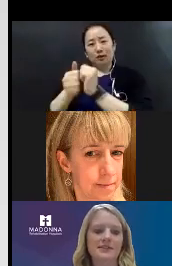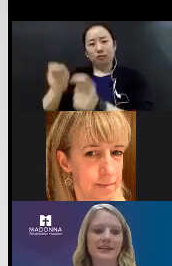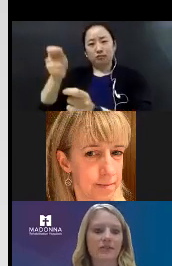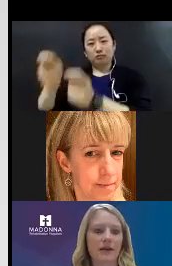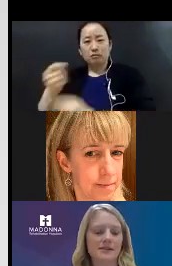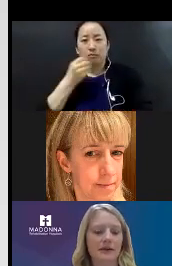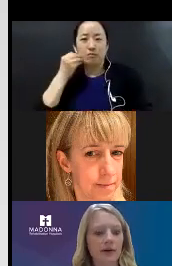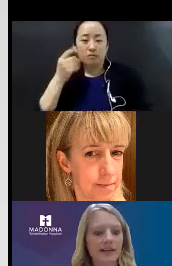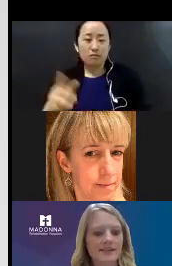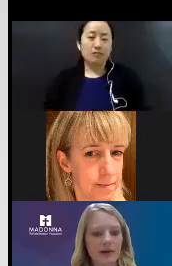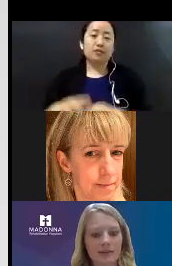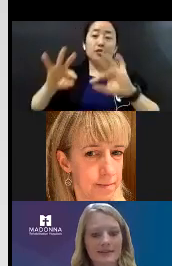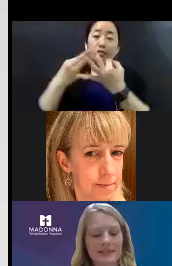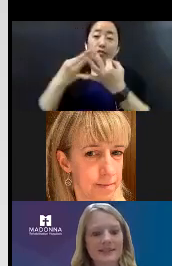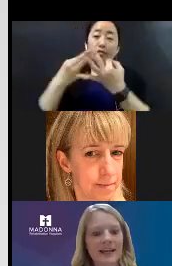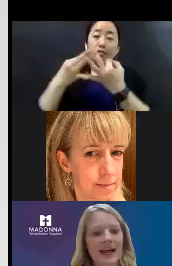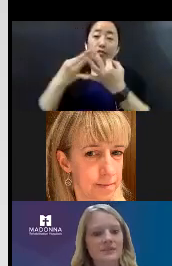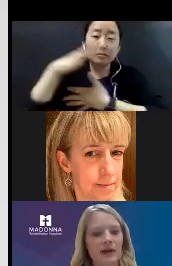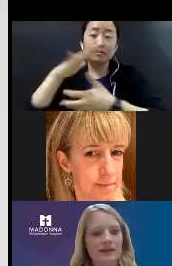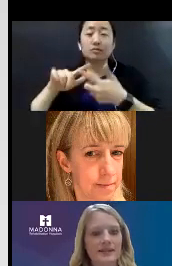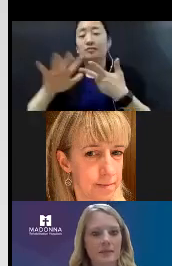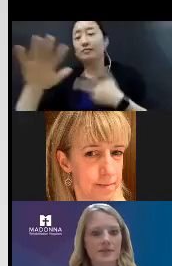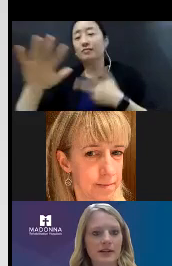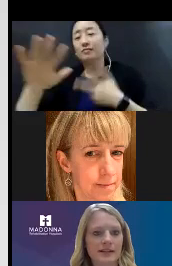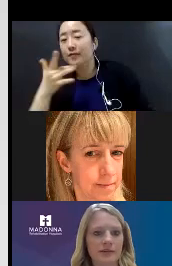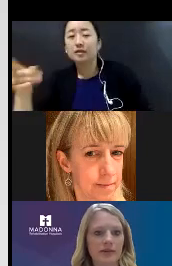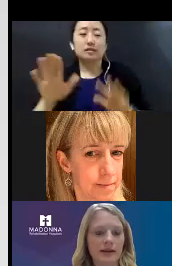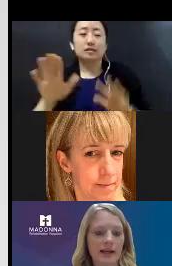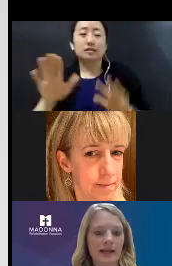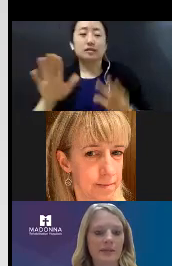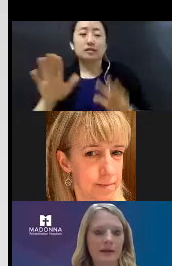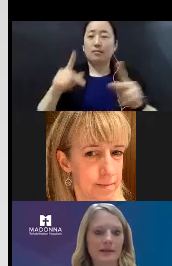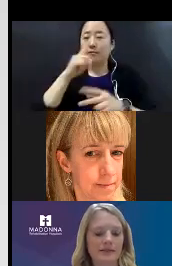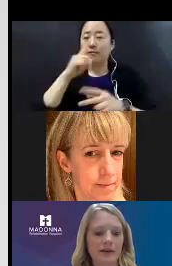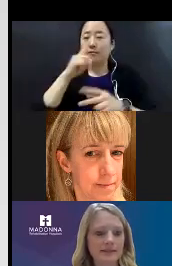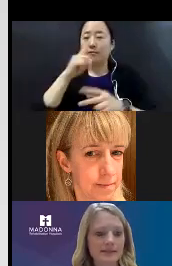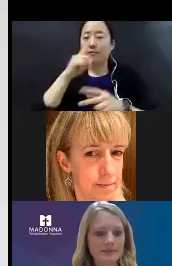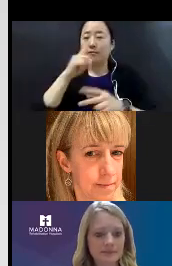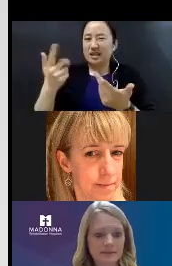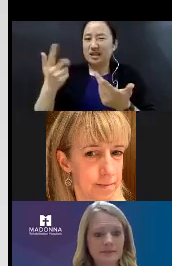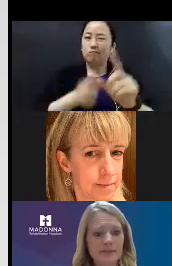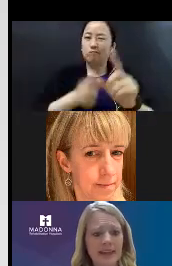THINGS LIKE THE FAMILY'S PRIORITIES AND PREFERENCES AS WELL AS OUR OPPORTUNITIES FOR FUNDING CAN MAKE A BIG DIFFERENCE.